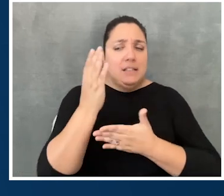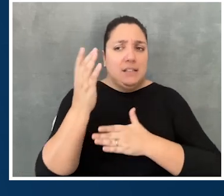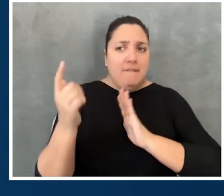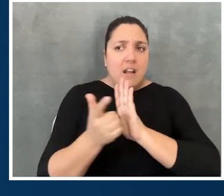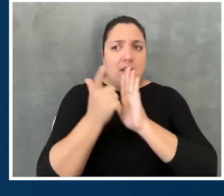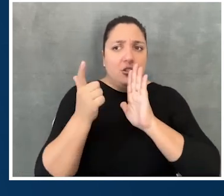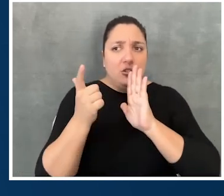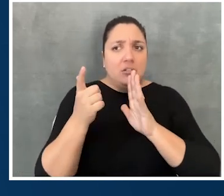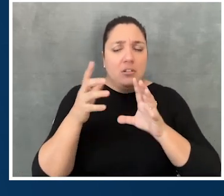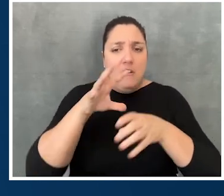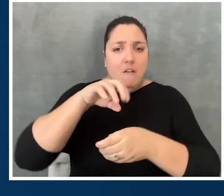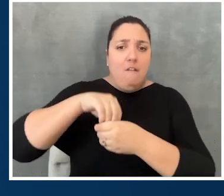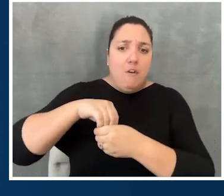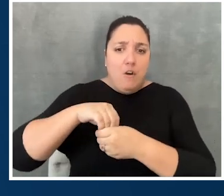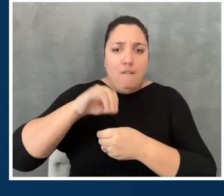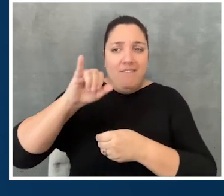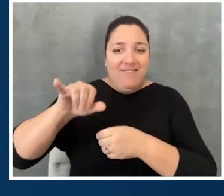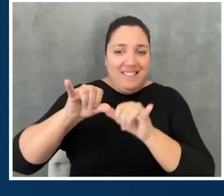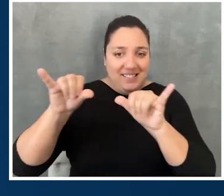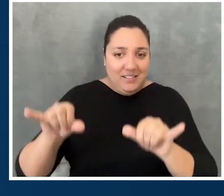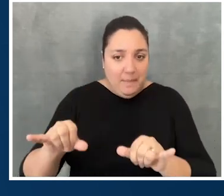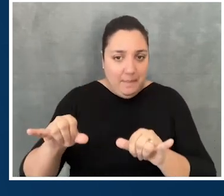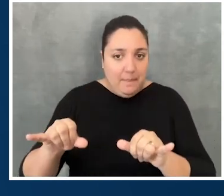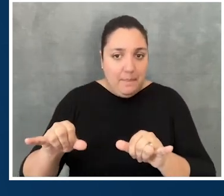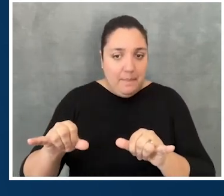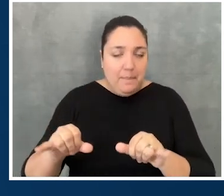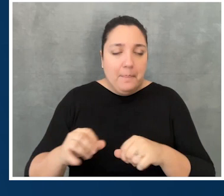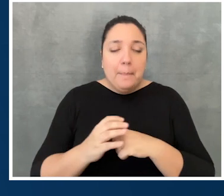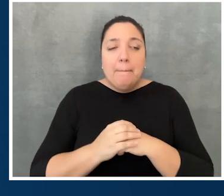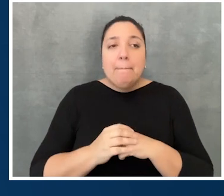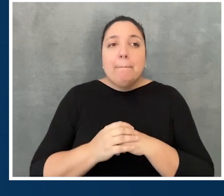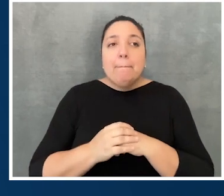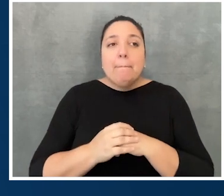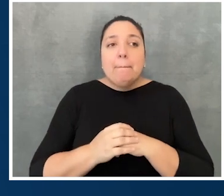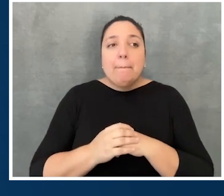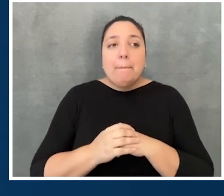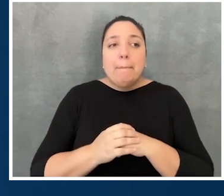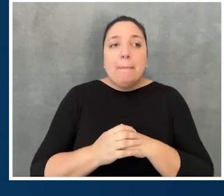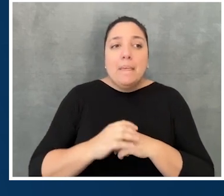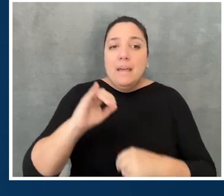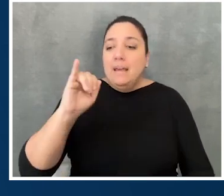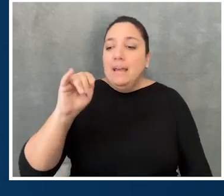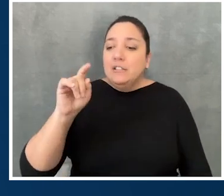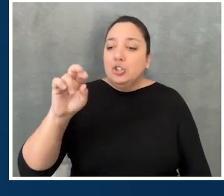who is a party to the Inter-American system. And so the Inter-American system is